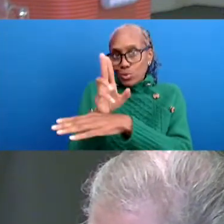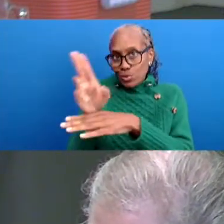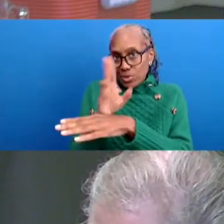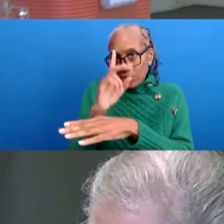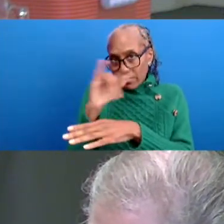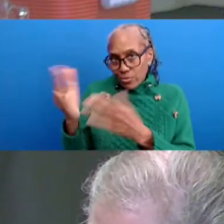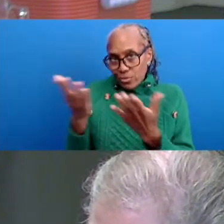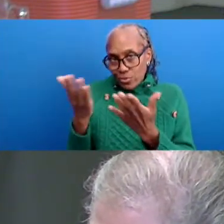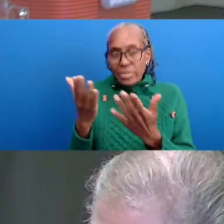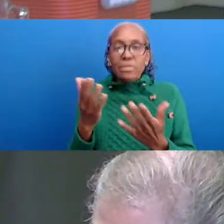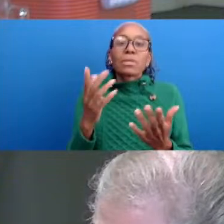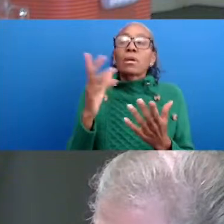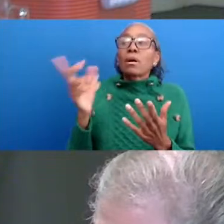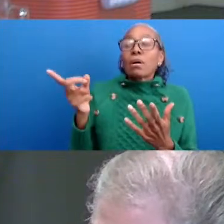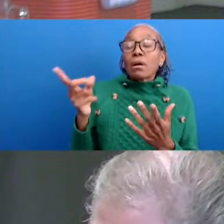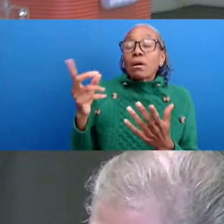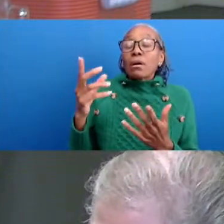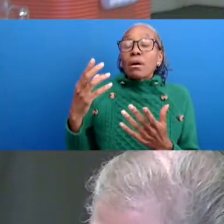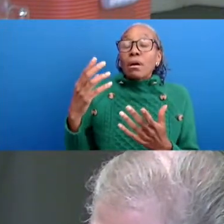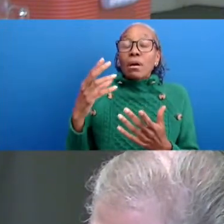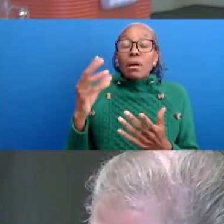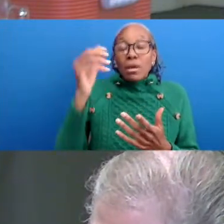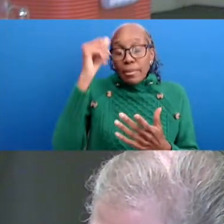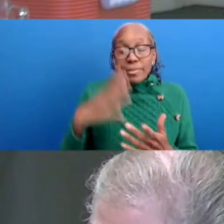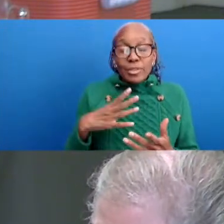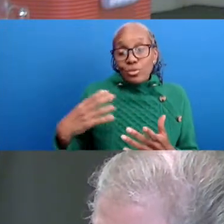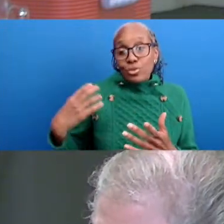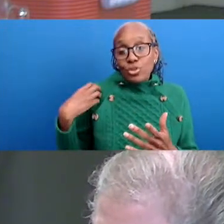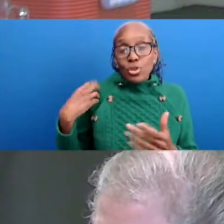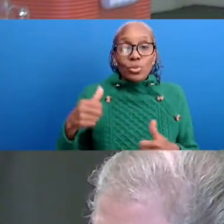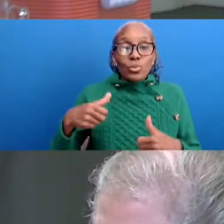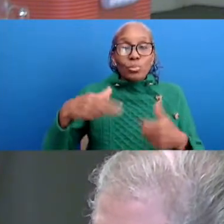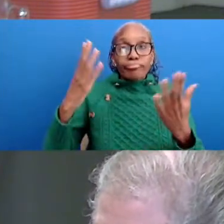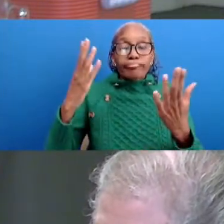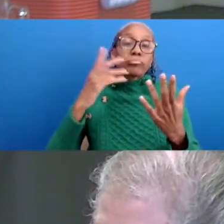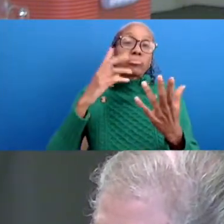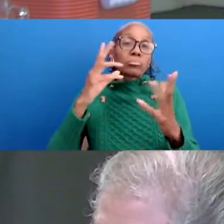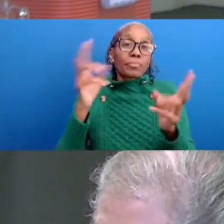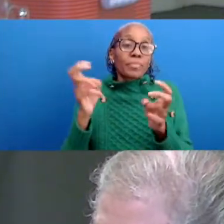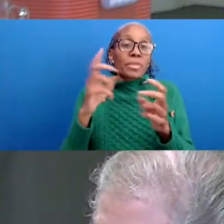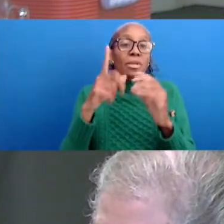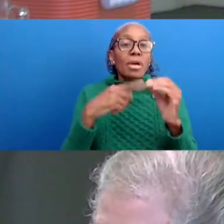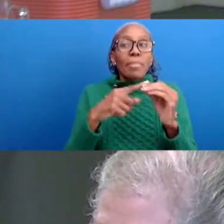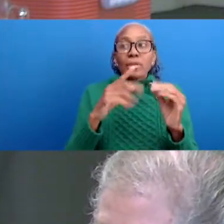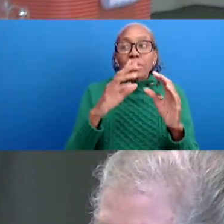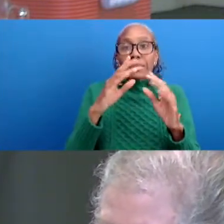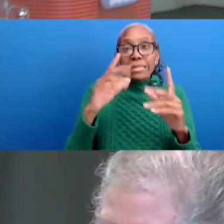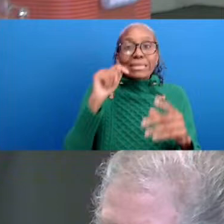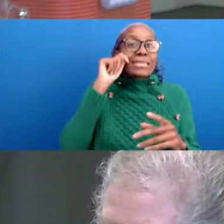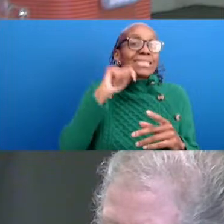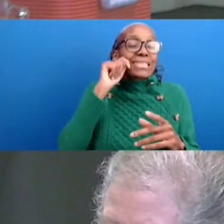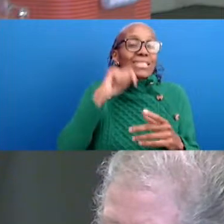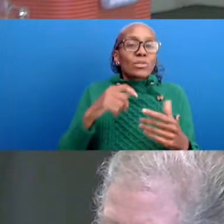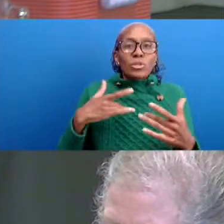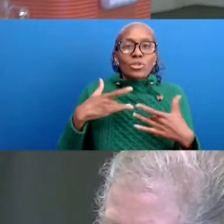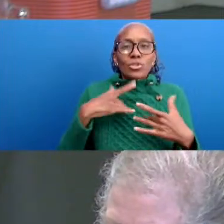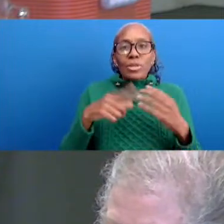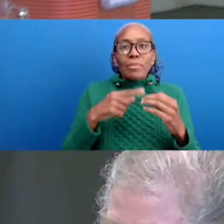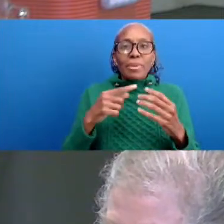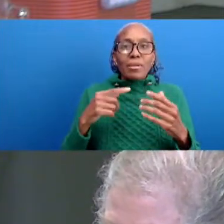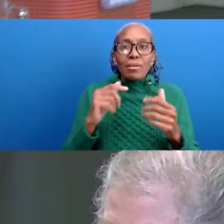MR. CHAIRMAN, YOU RAISED